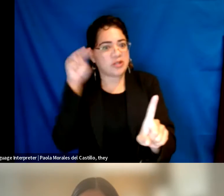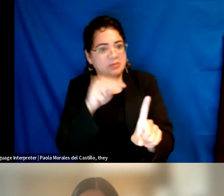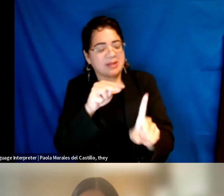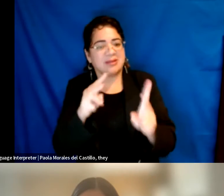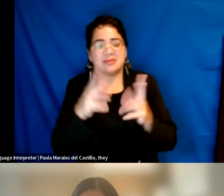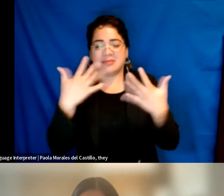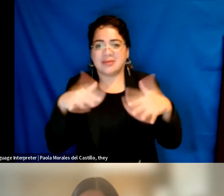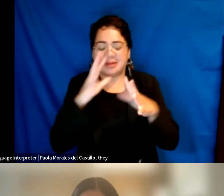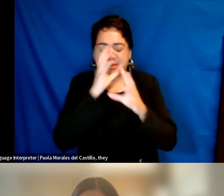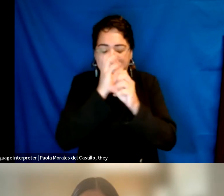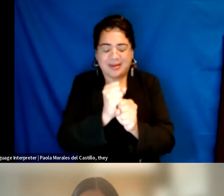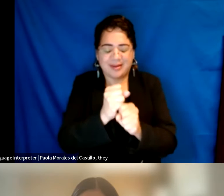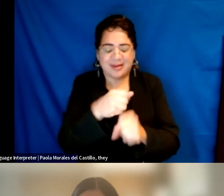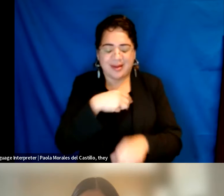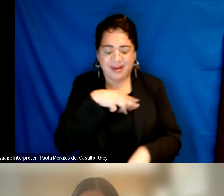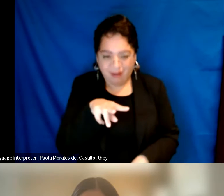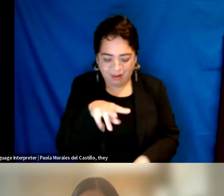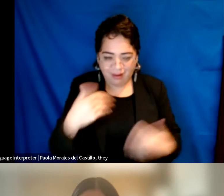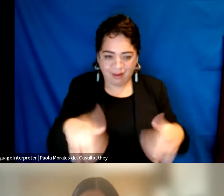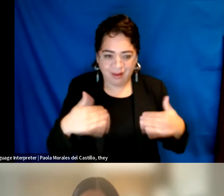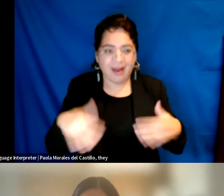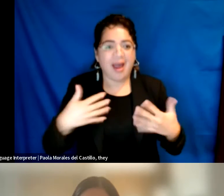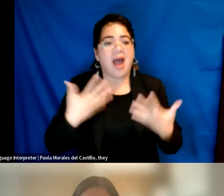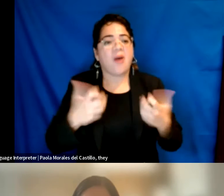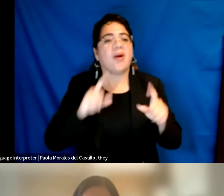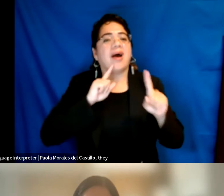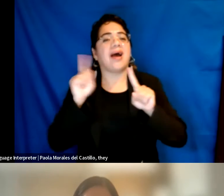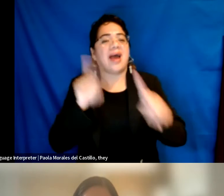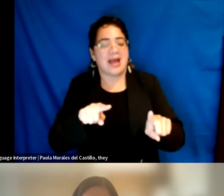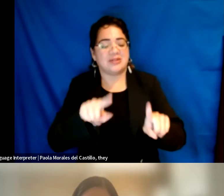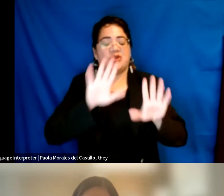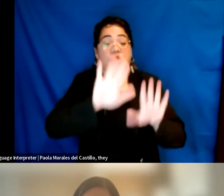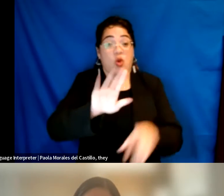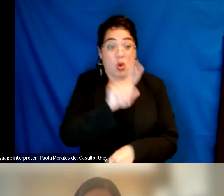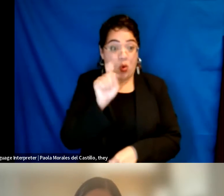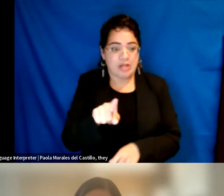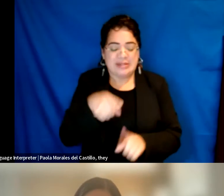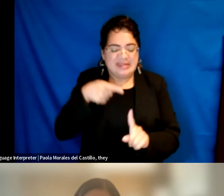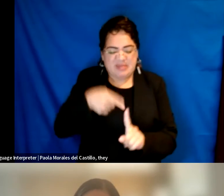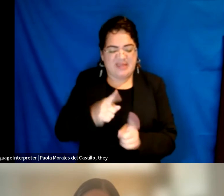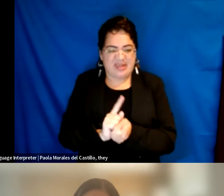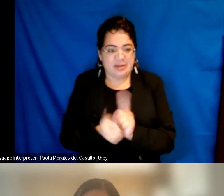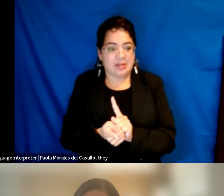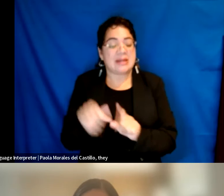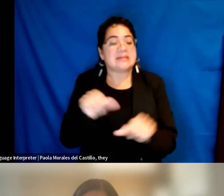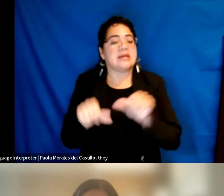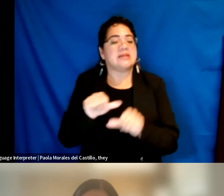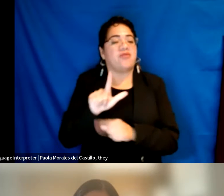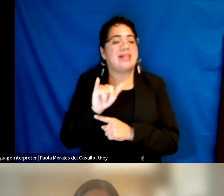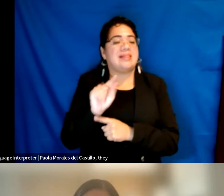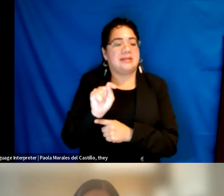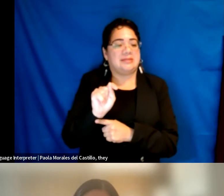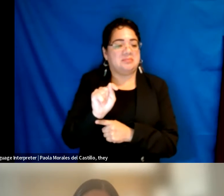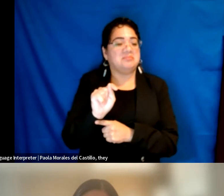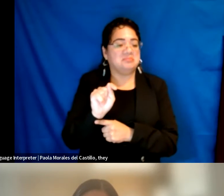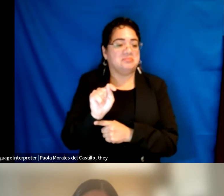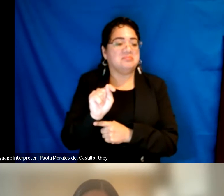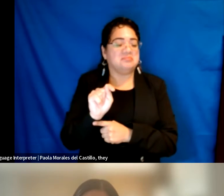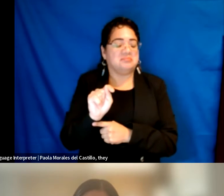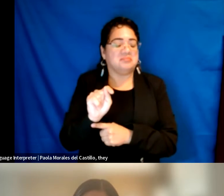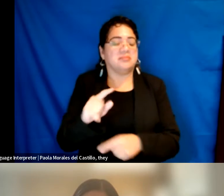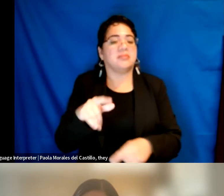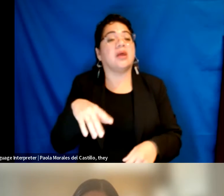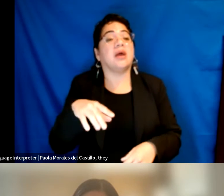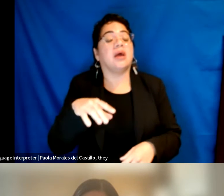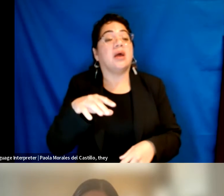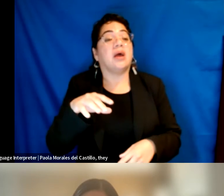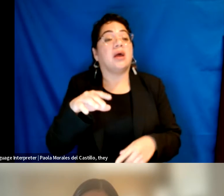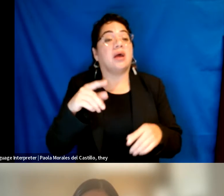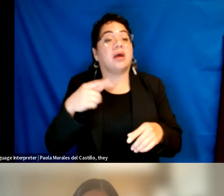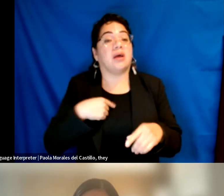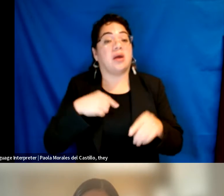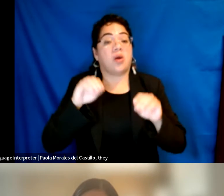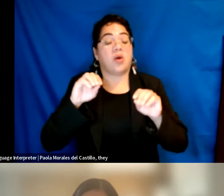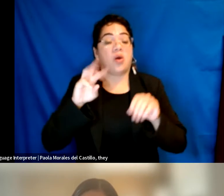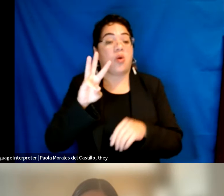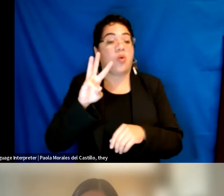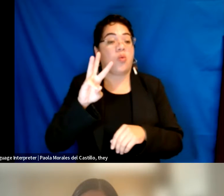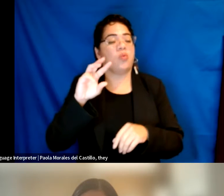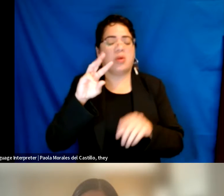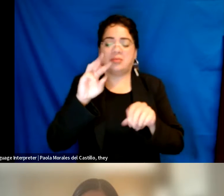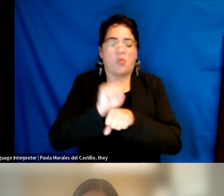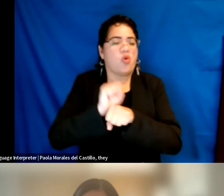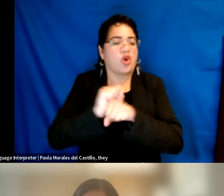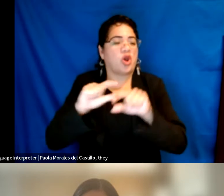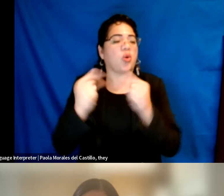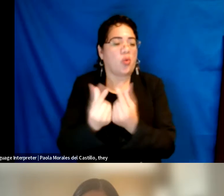Rebecca Tarvin (she/her): Um, I guess i'd like to answer this question mostly in the context of translating scientific literature. So I teach a course out of this working group on translation and language and science